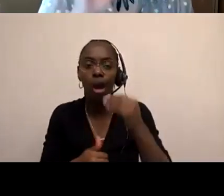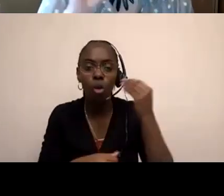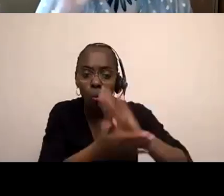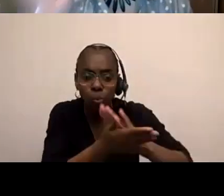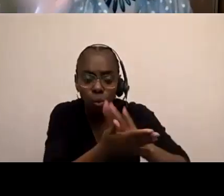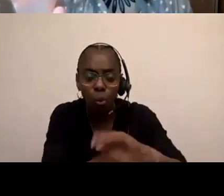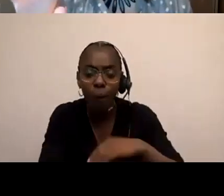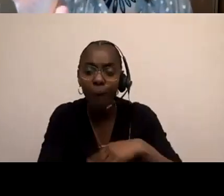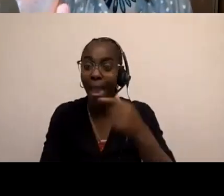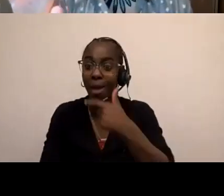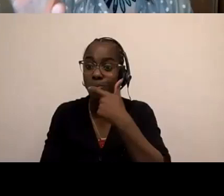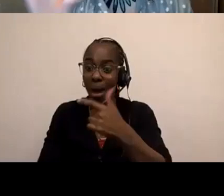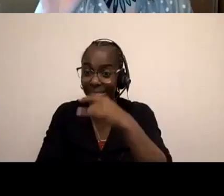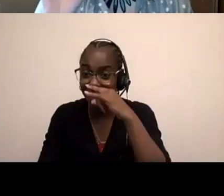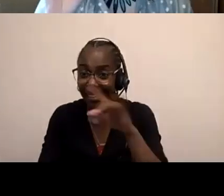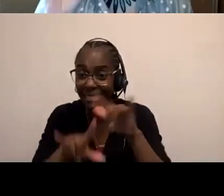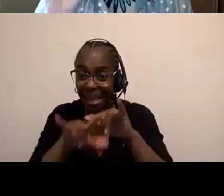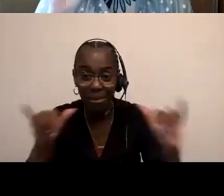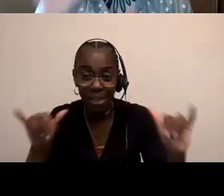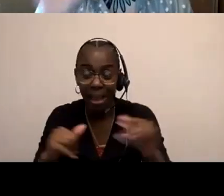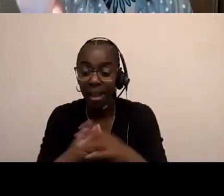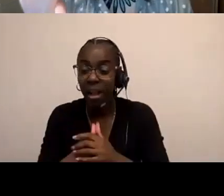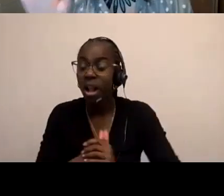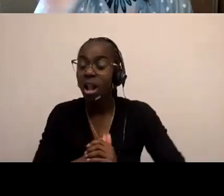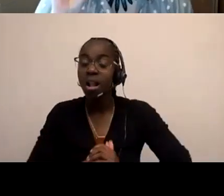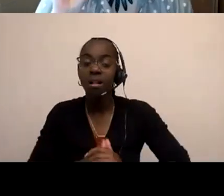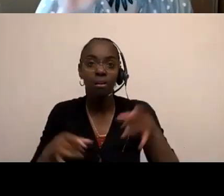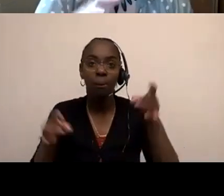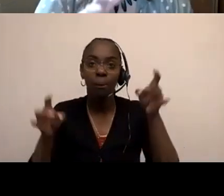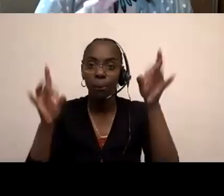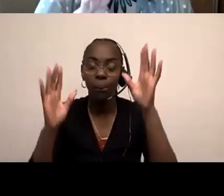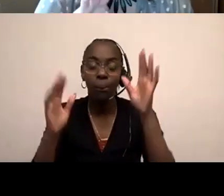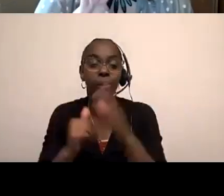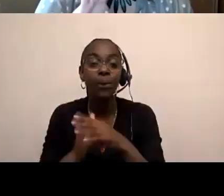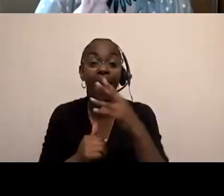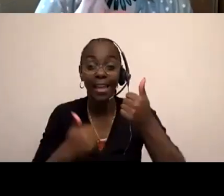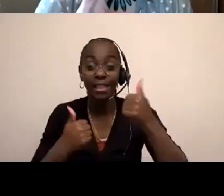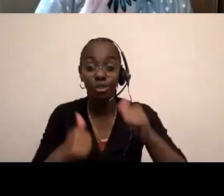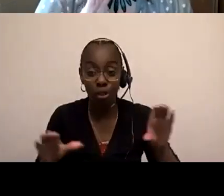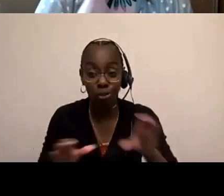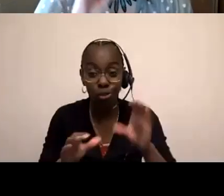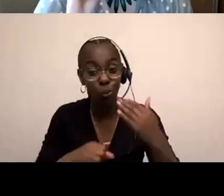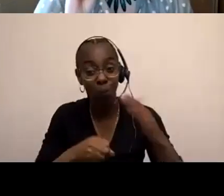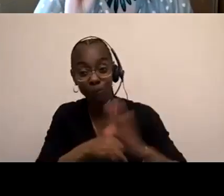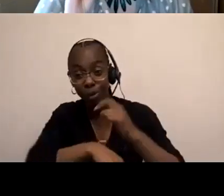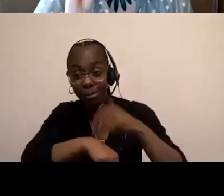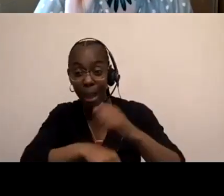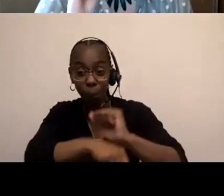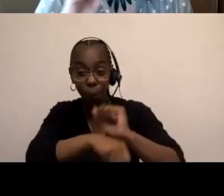AND WATCH KIDS THAT ARE NOT IN SCHOOL AND TRYING TO DO OUR FULL-TIME JOB. WHAT THAT